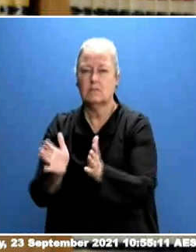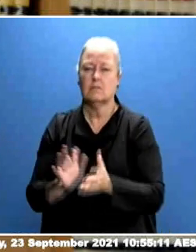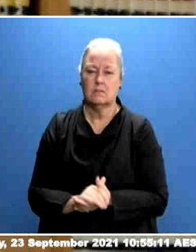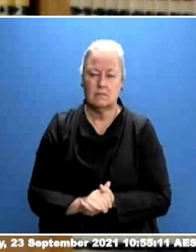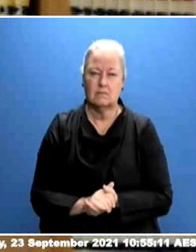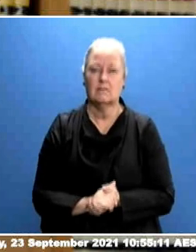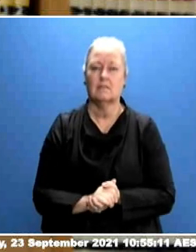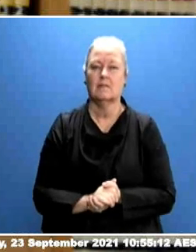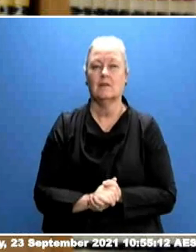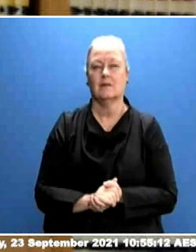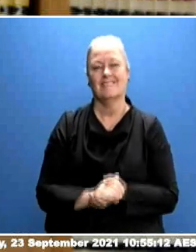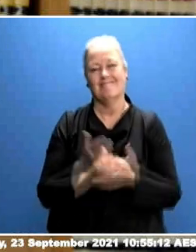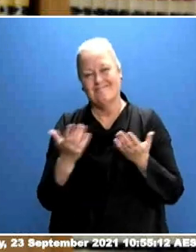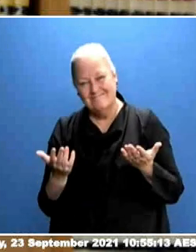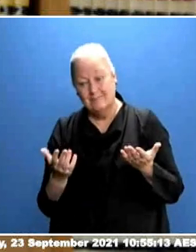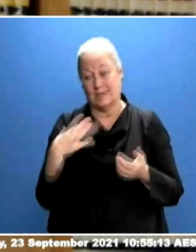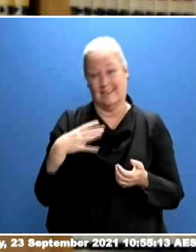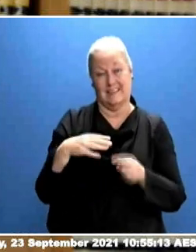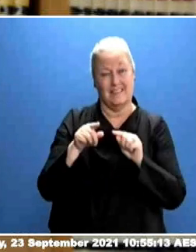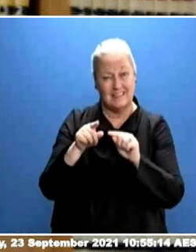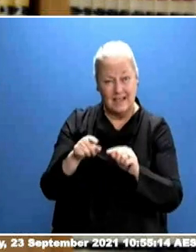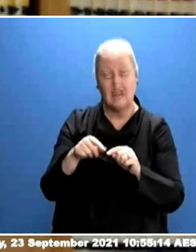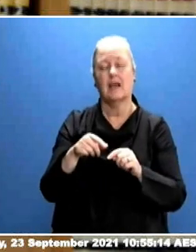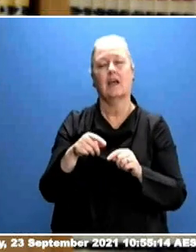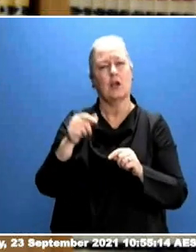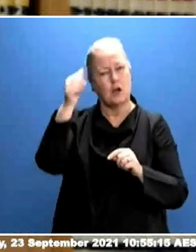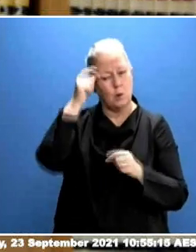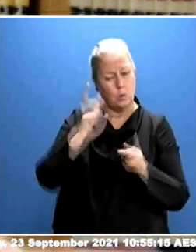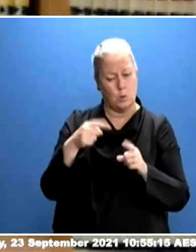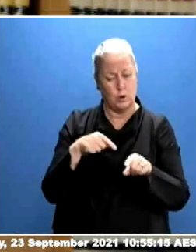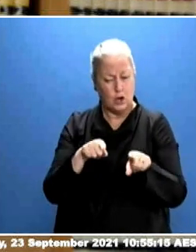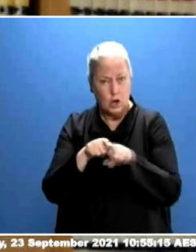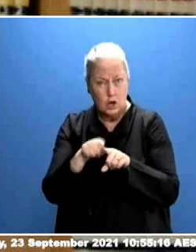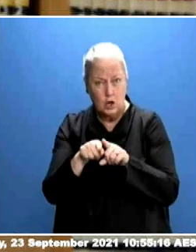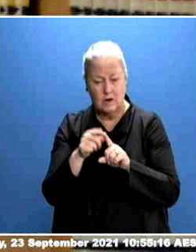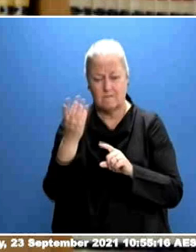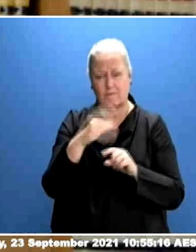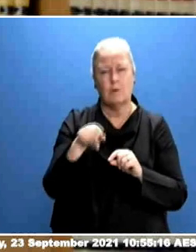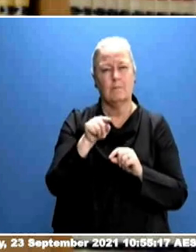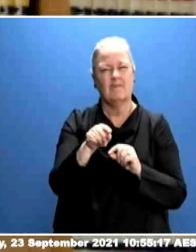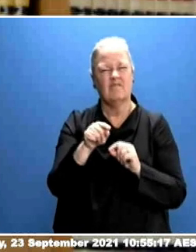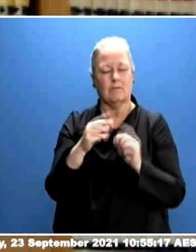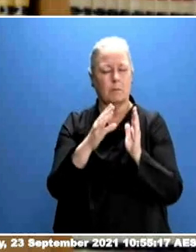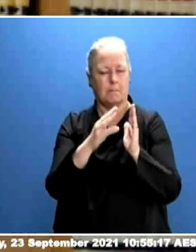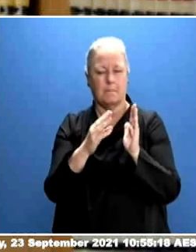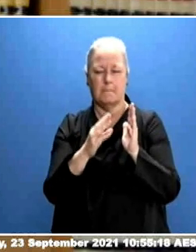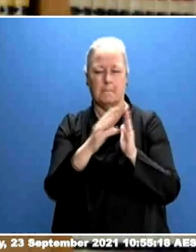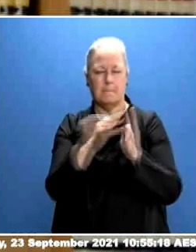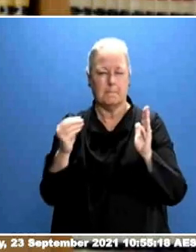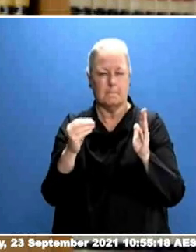in how we can use what we've learnt in those bespoke models to be able to --- and whether that's provided by the Department